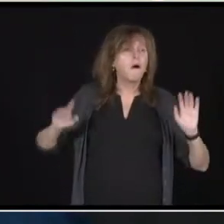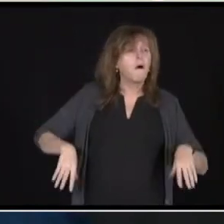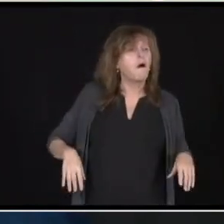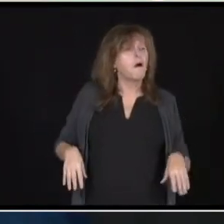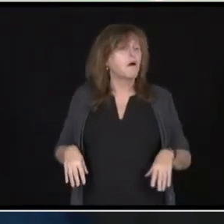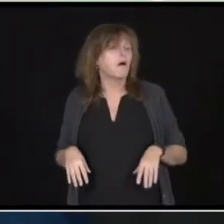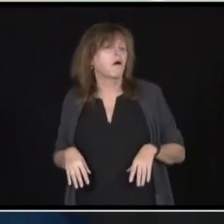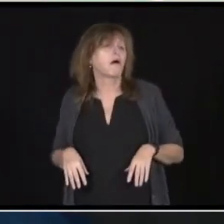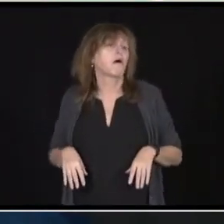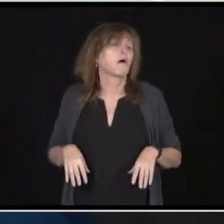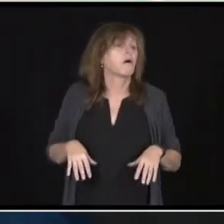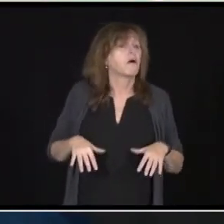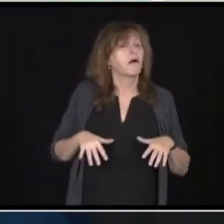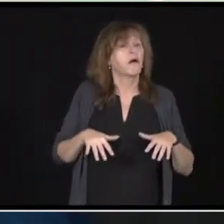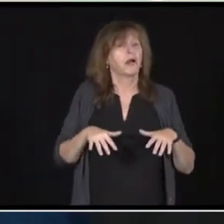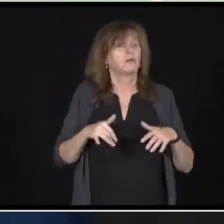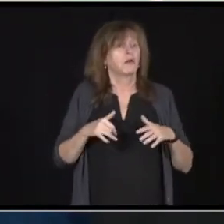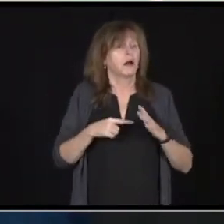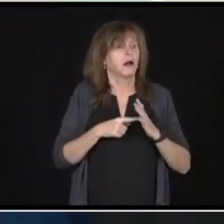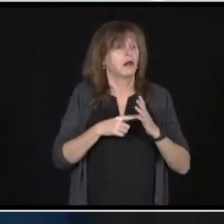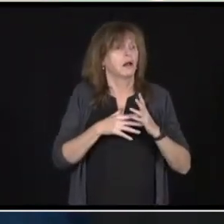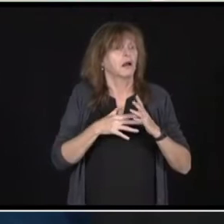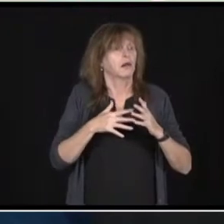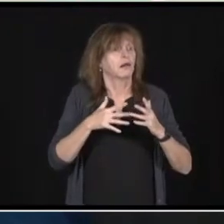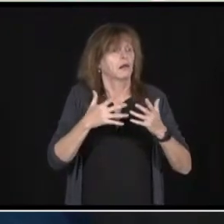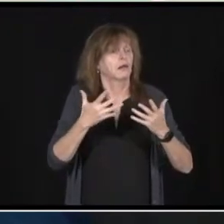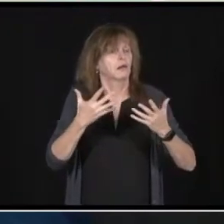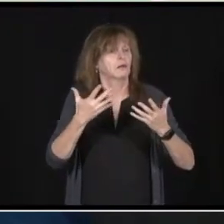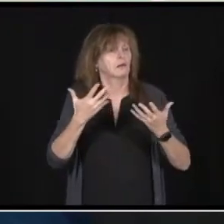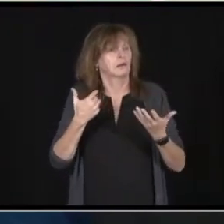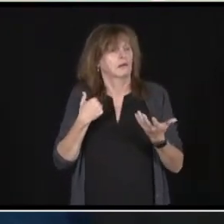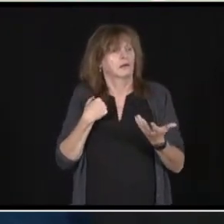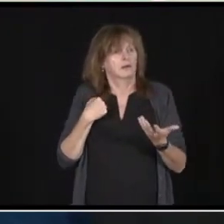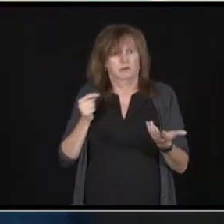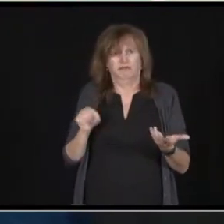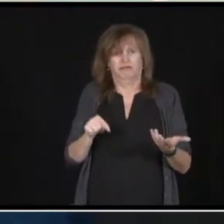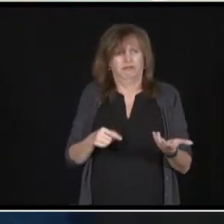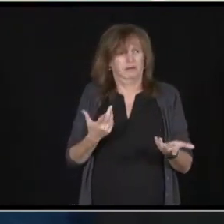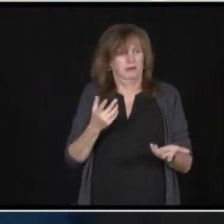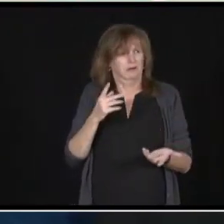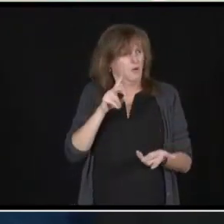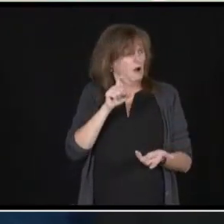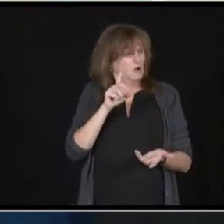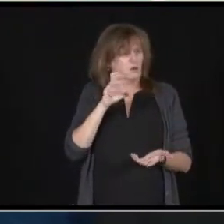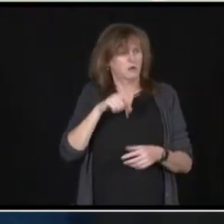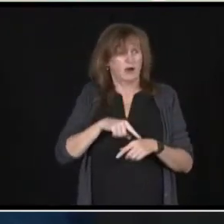And then all of a sudden, everybody got a little relax. Now we are paying for.